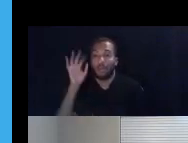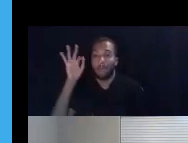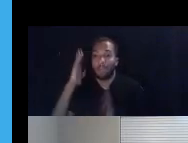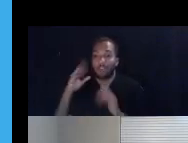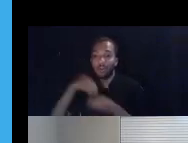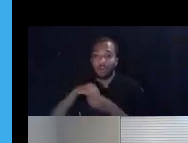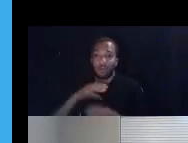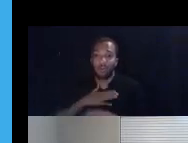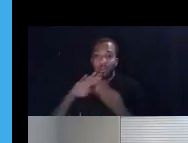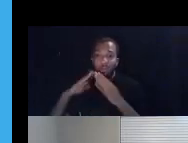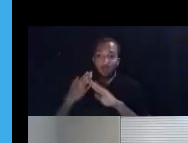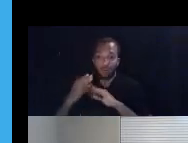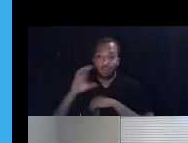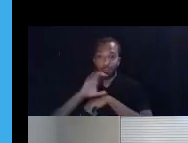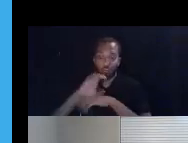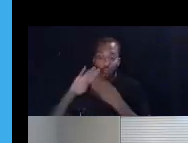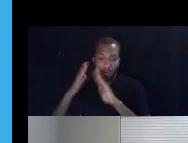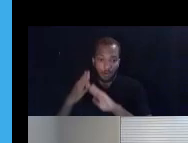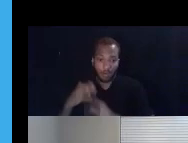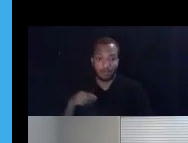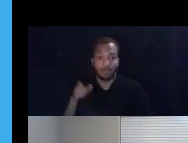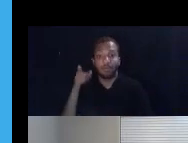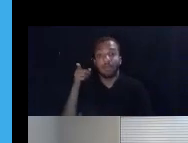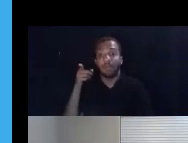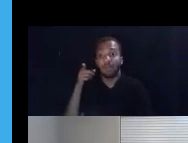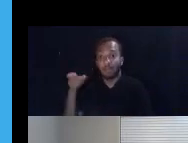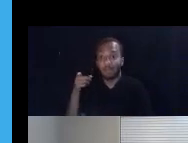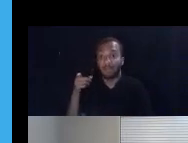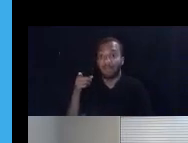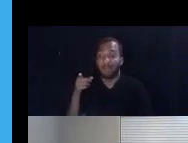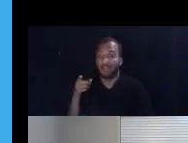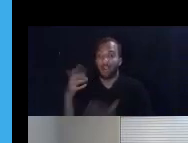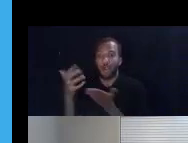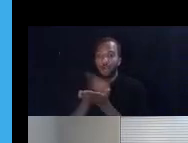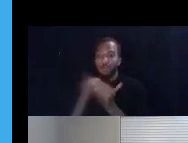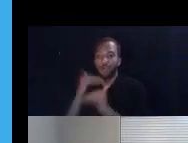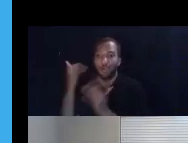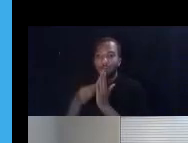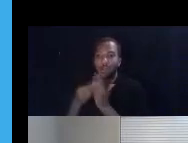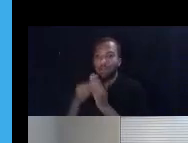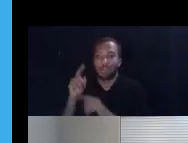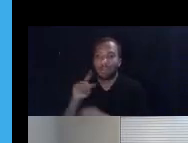and he was over income for Medicaid and they wanted him to spend down